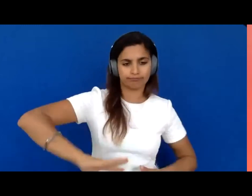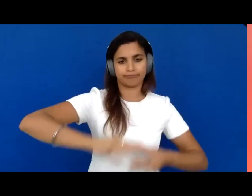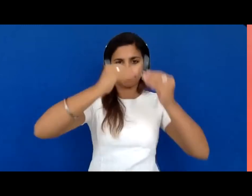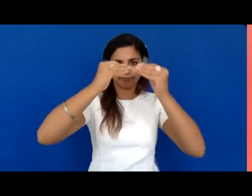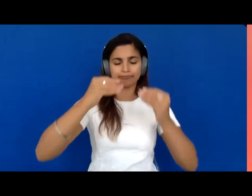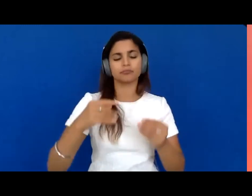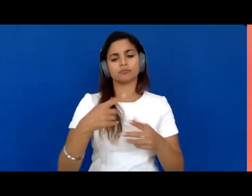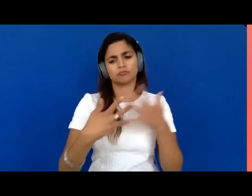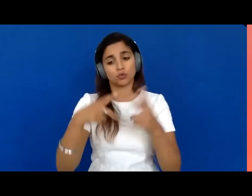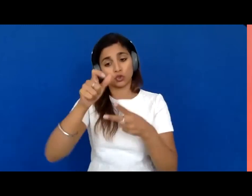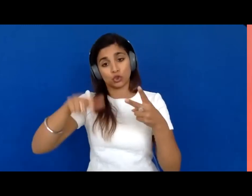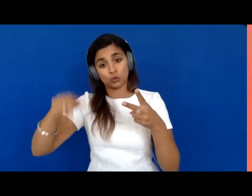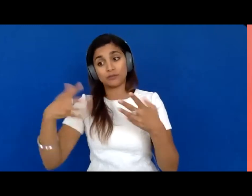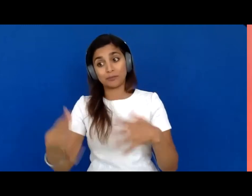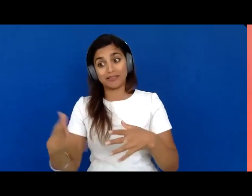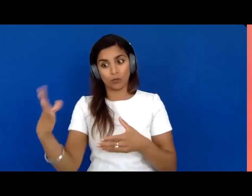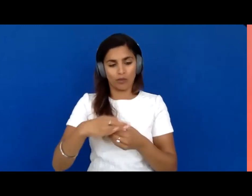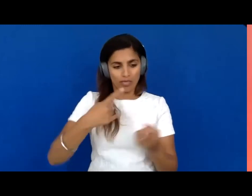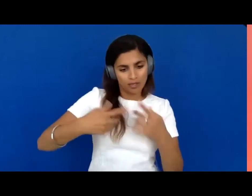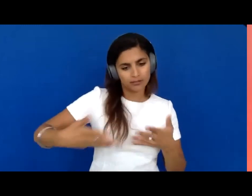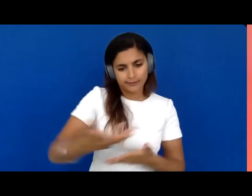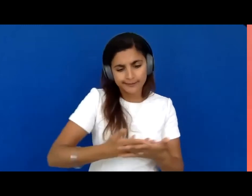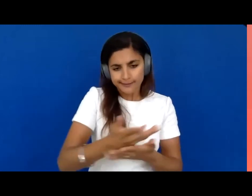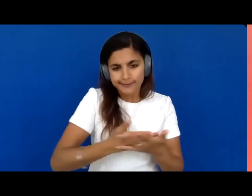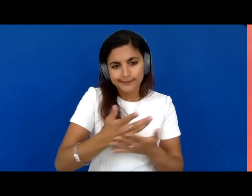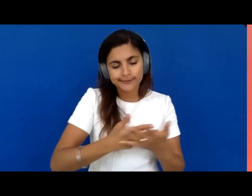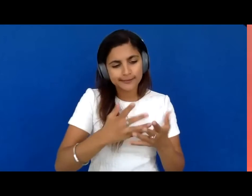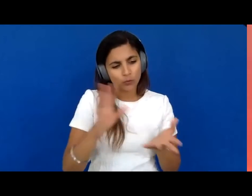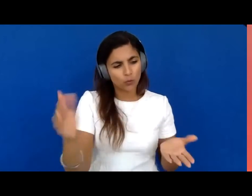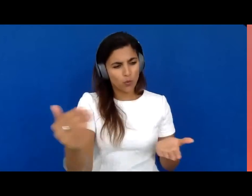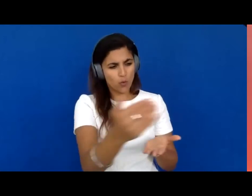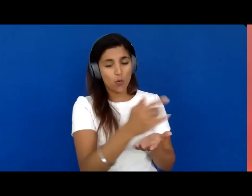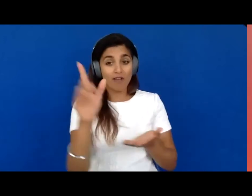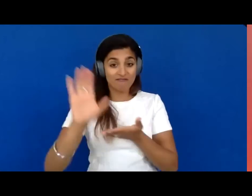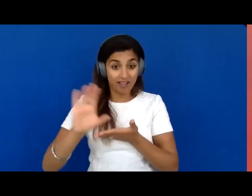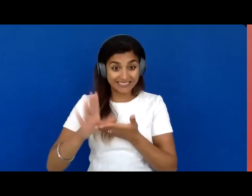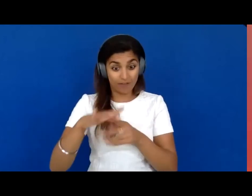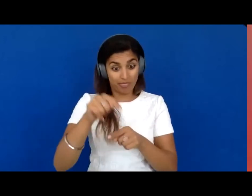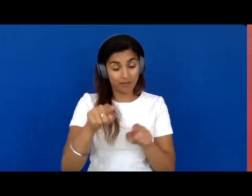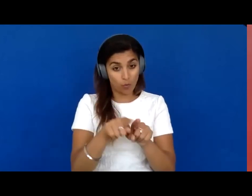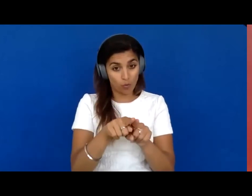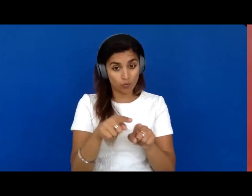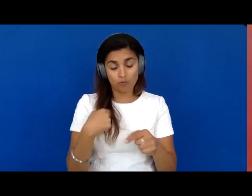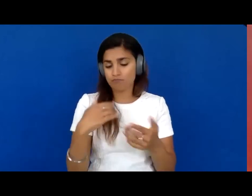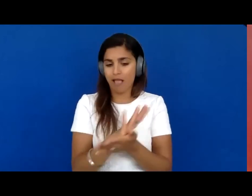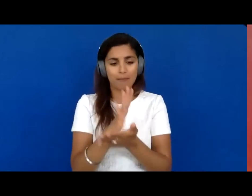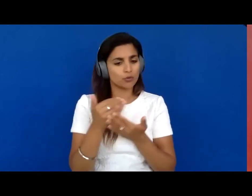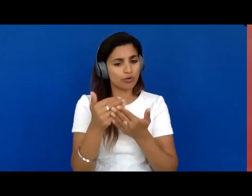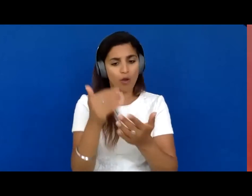took up this initiative and put together this anthology and got funding from it and I'm happy to also share like online copies of this anthology if anybody